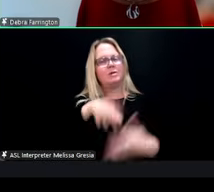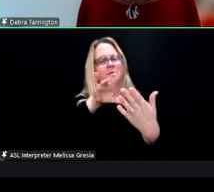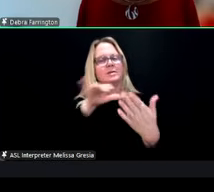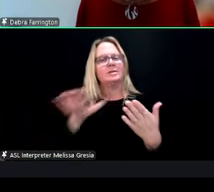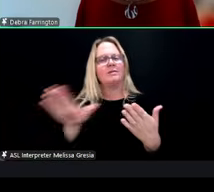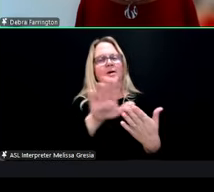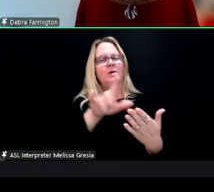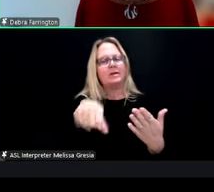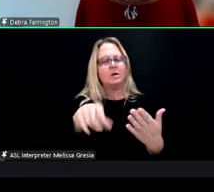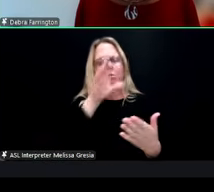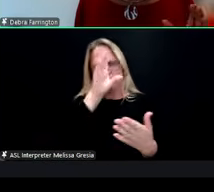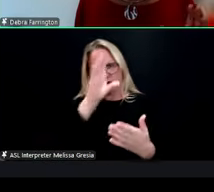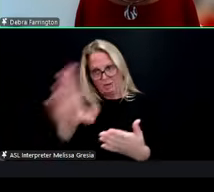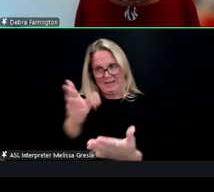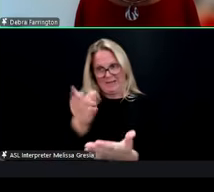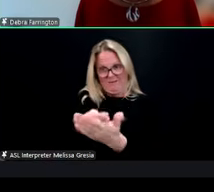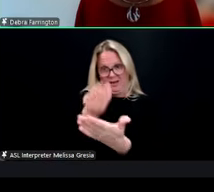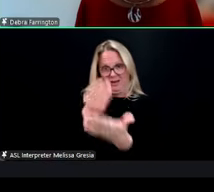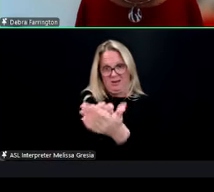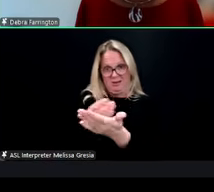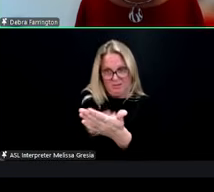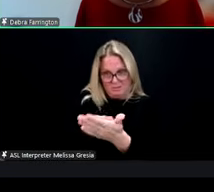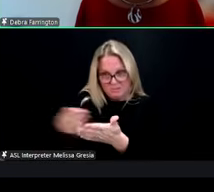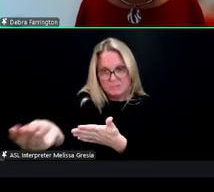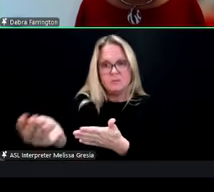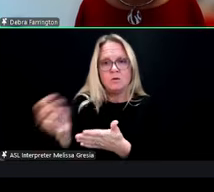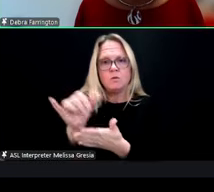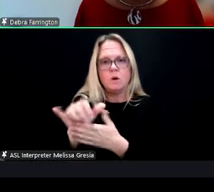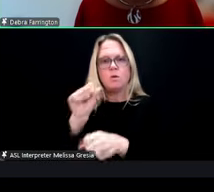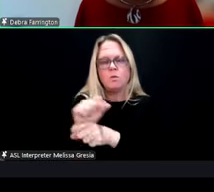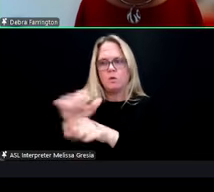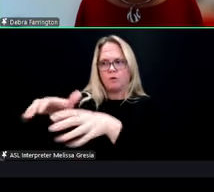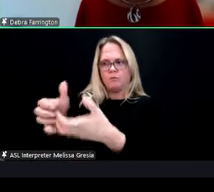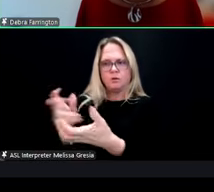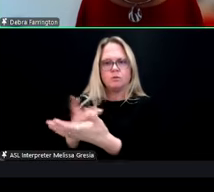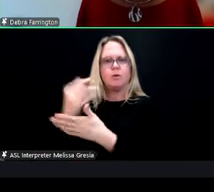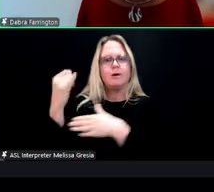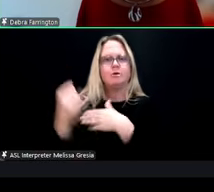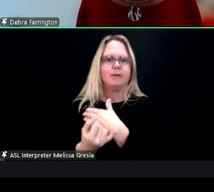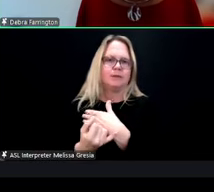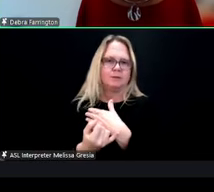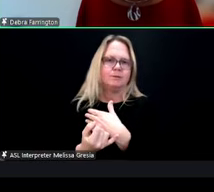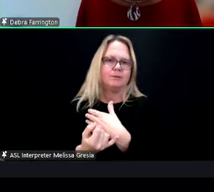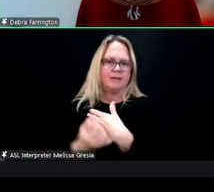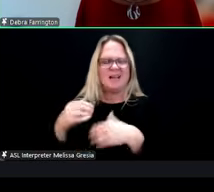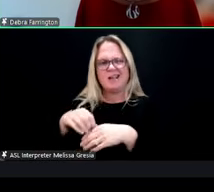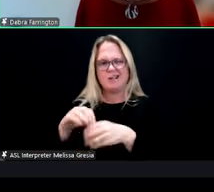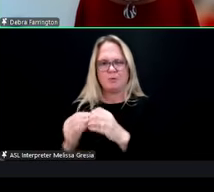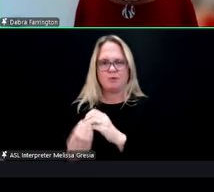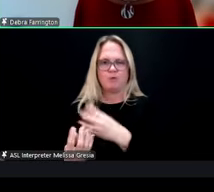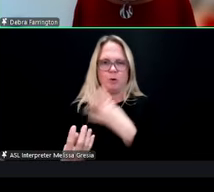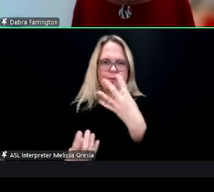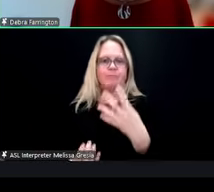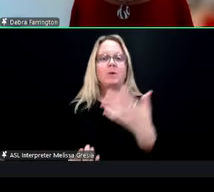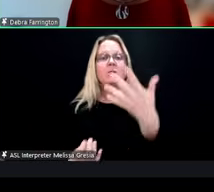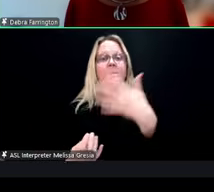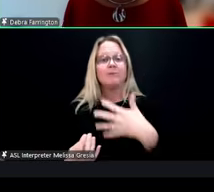will directly fund the um workforce projects in initiative 4. Initiative five financial